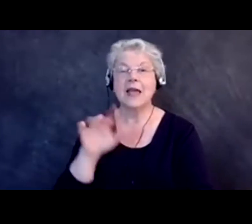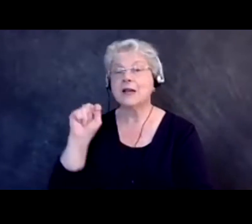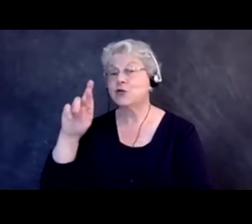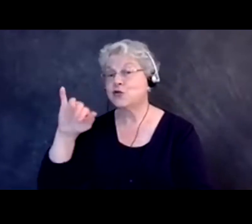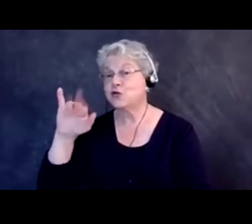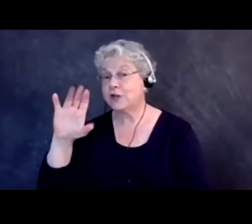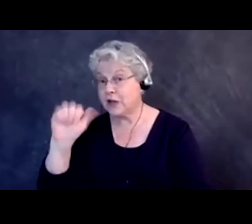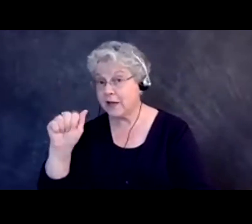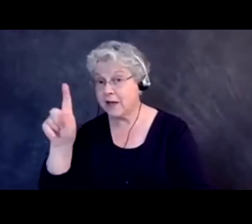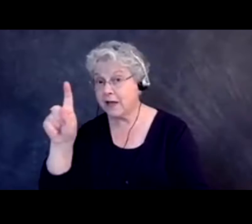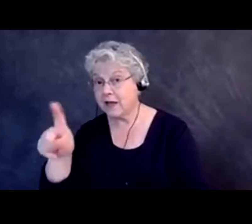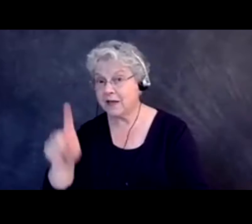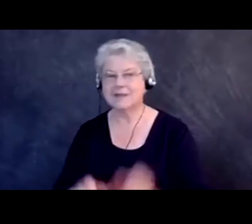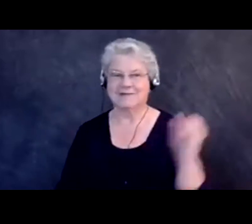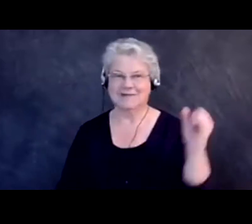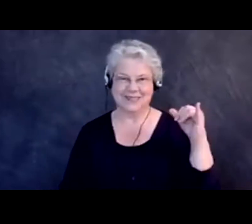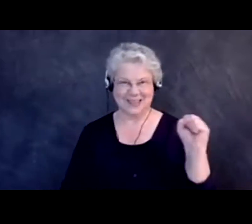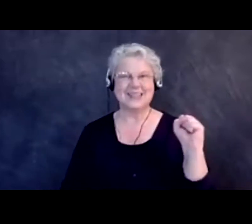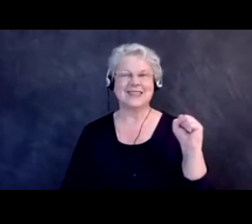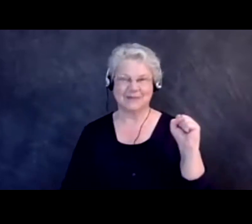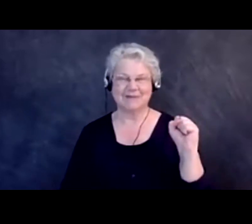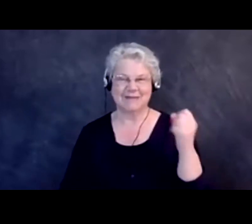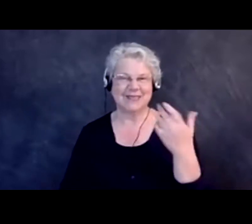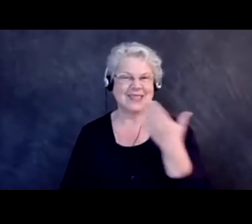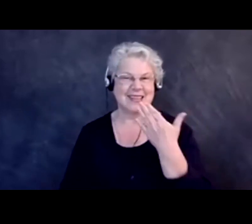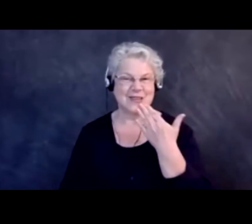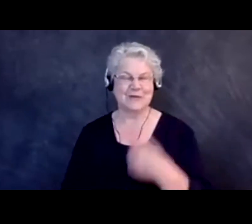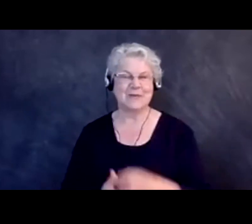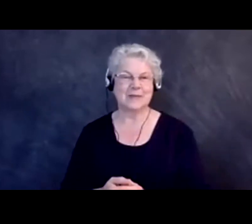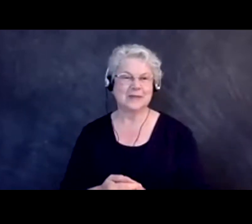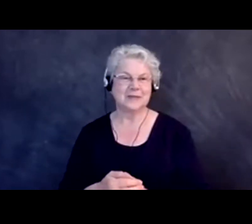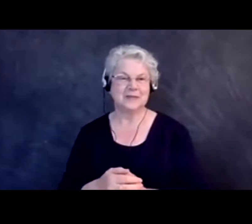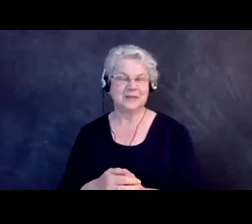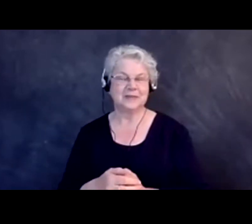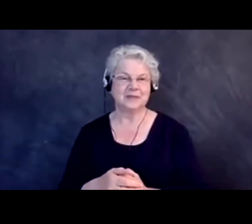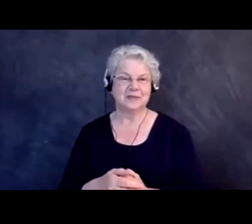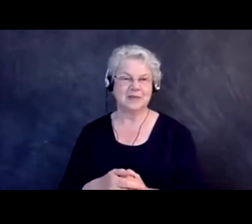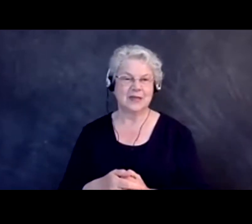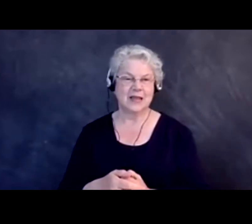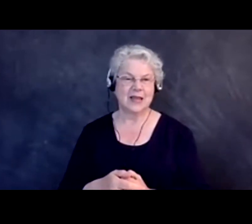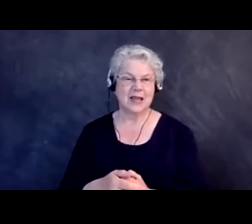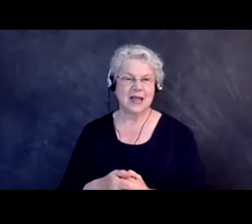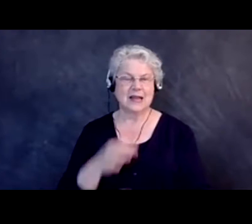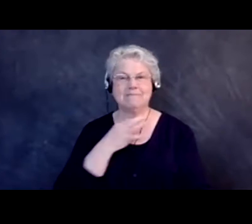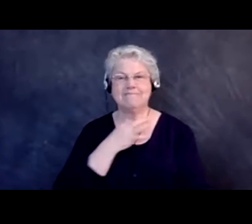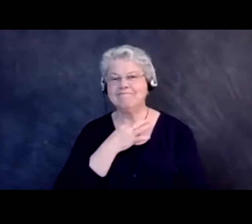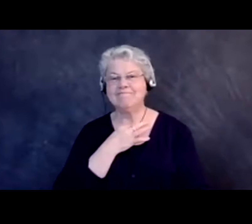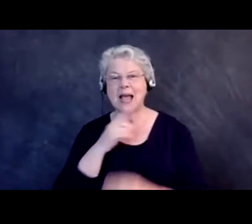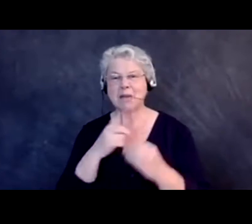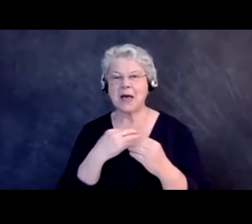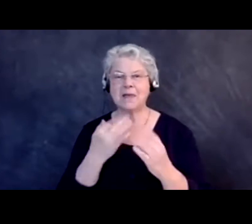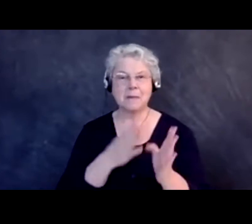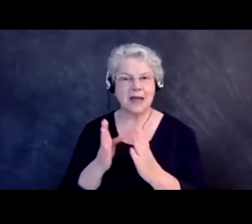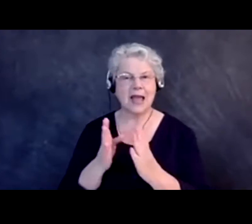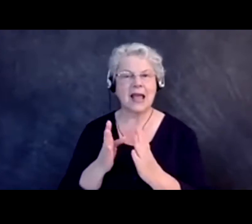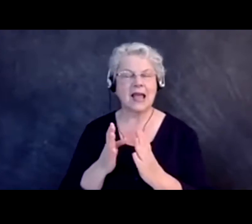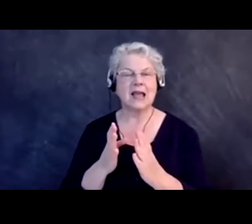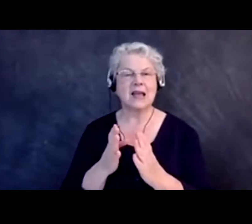Tricia: Yes. Thank you. Yeah, I'm just wondering again about the plans, and they're integration